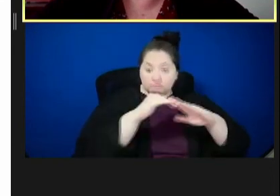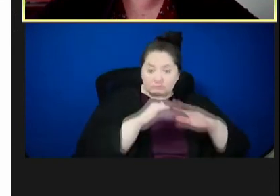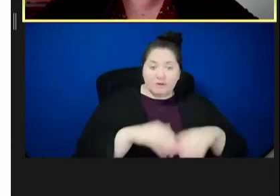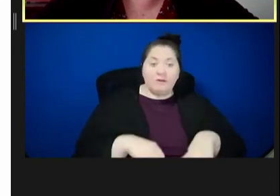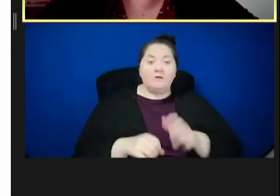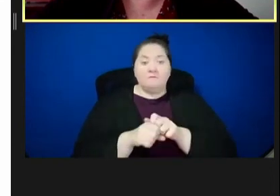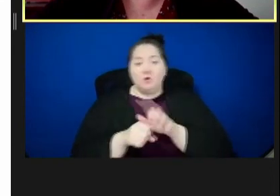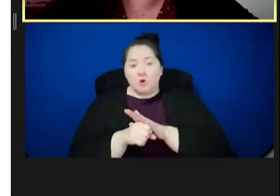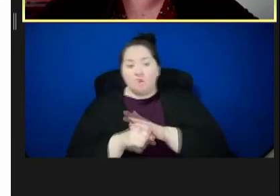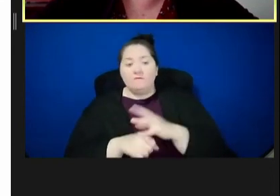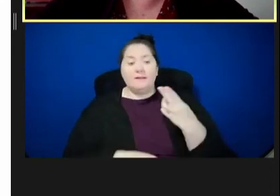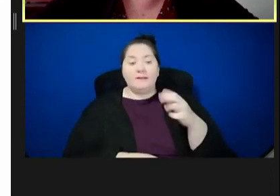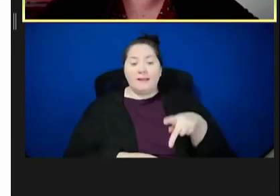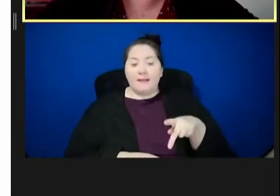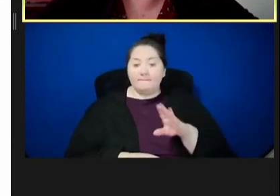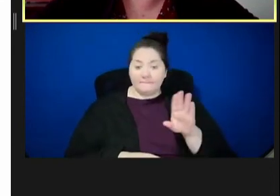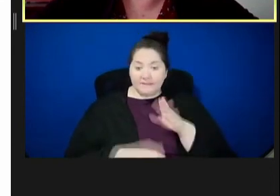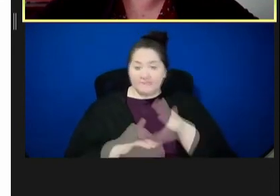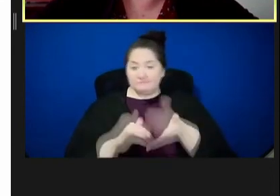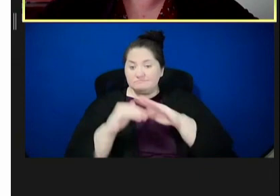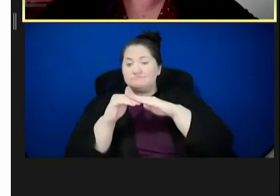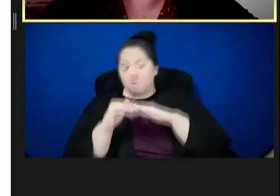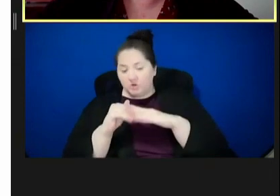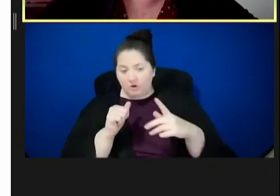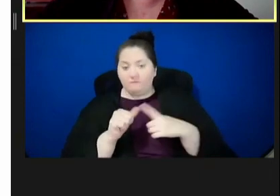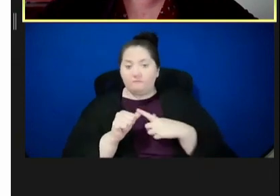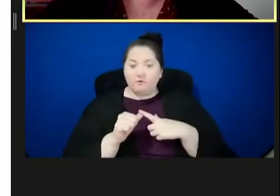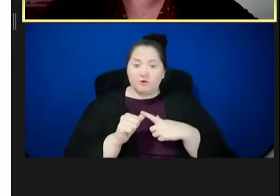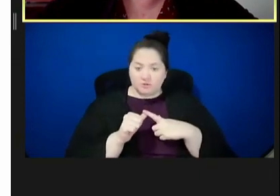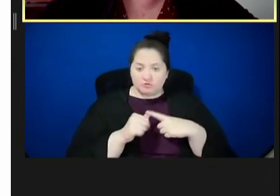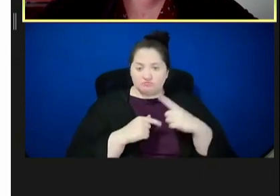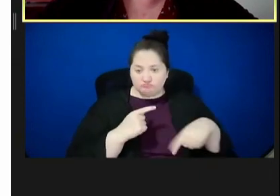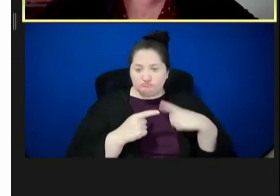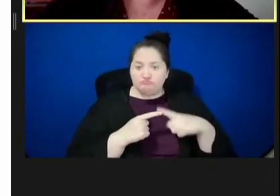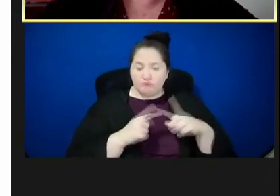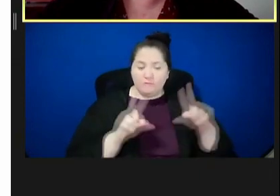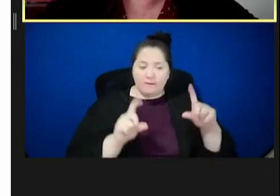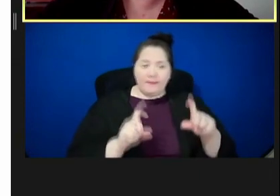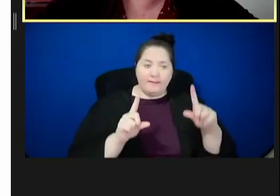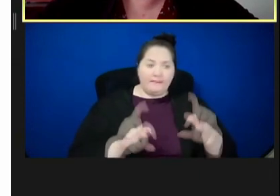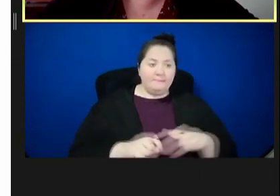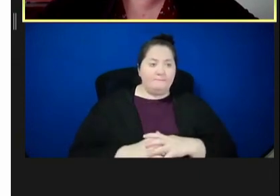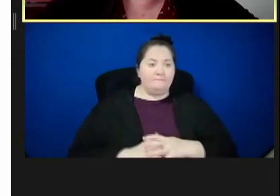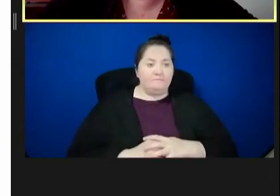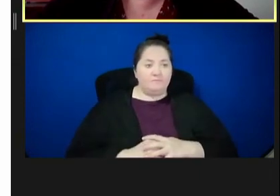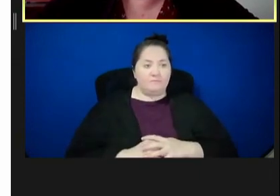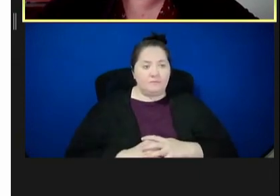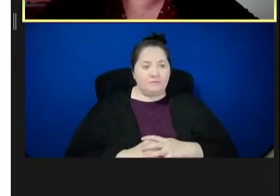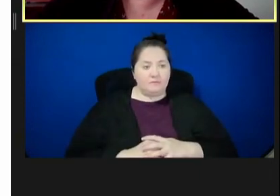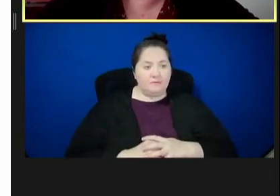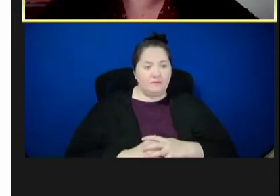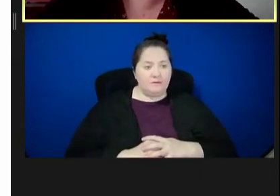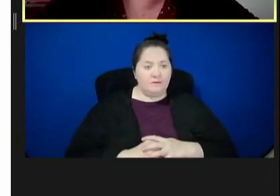hepatitis B as well during the first round of our pilot. Next slide. All of our facilities